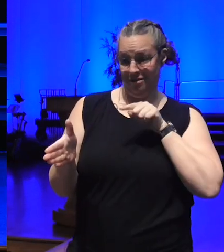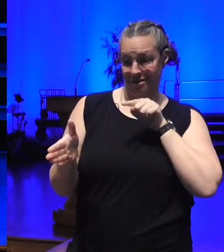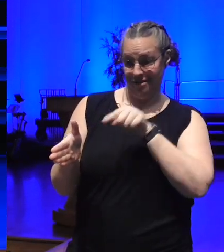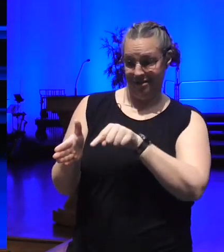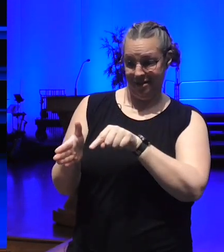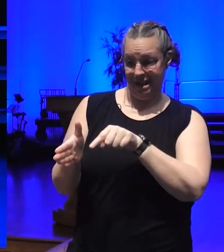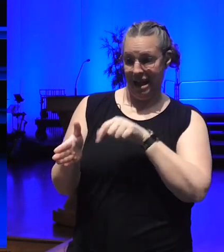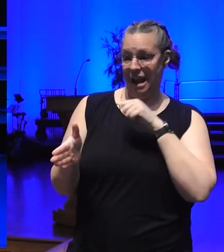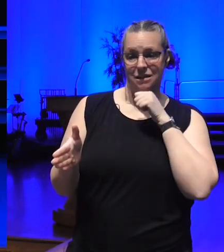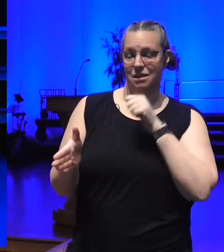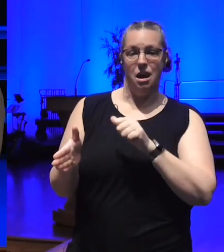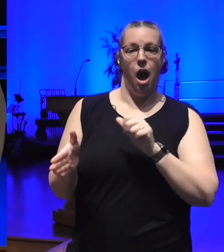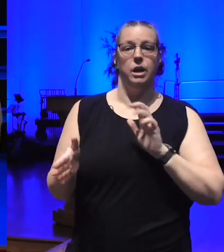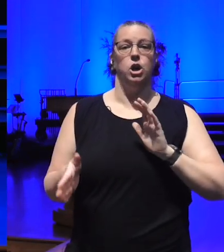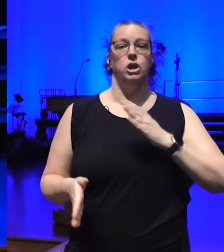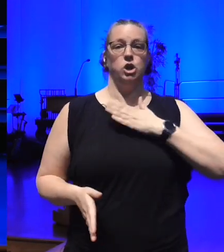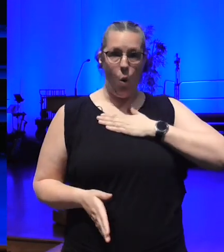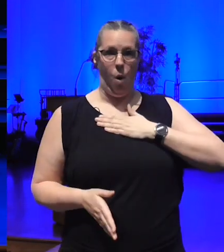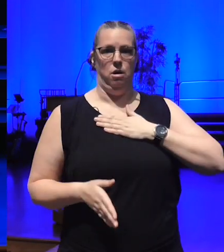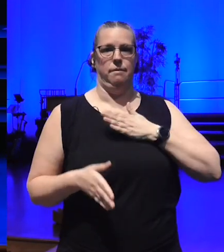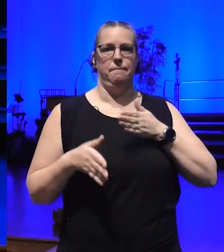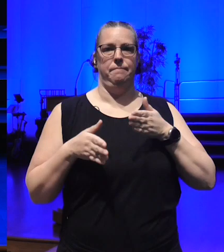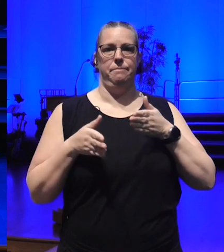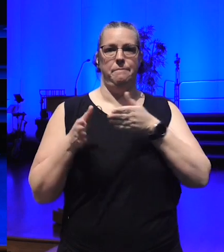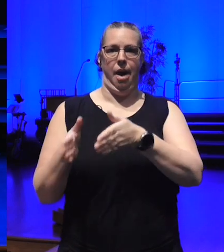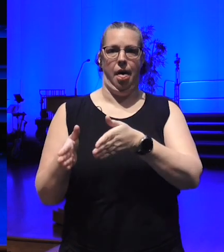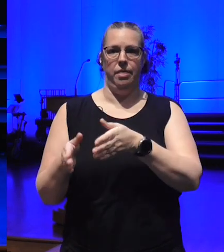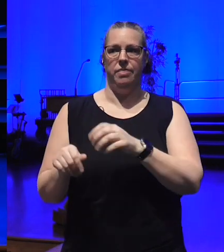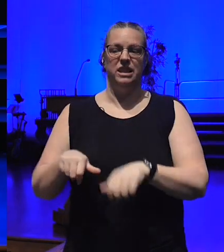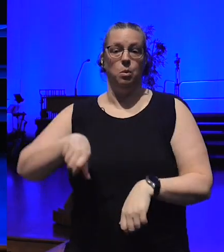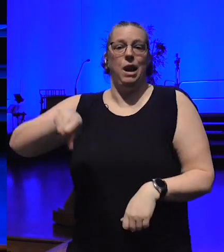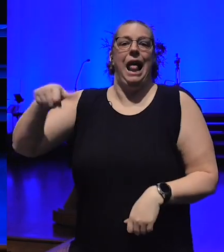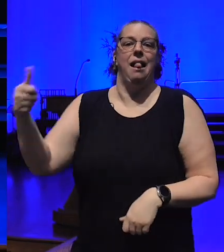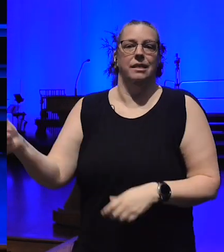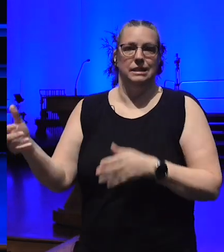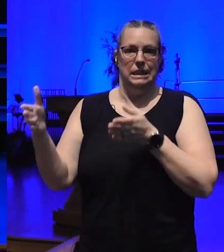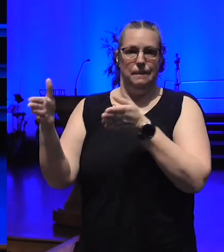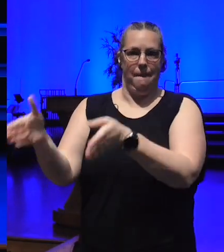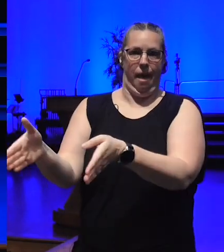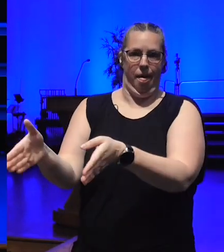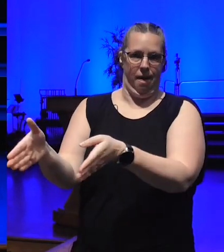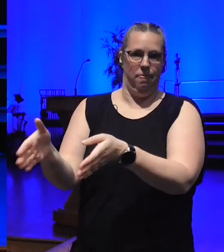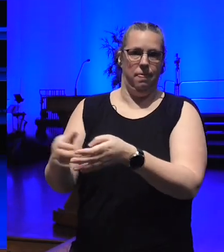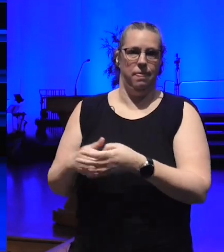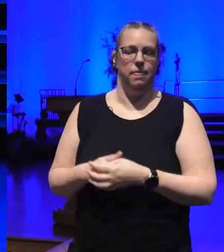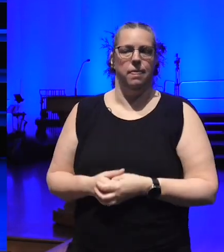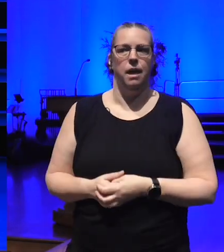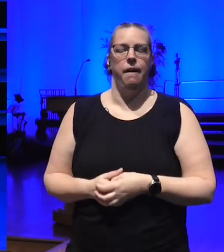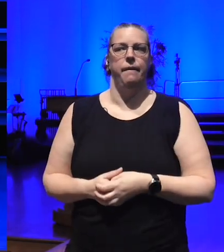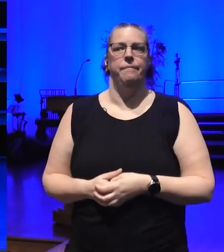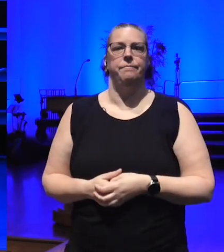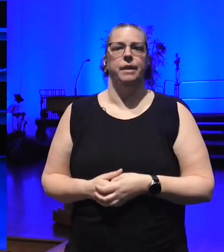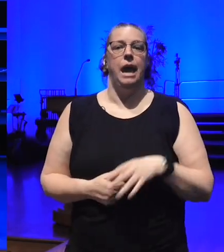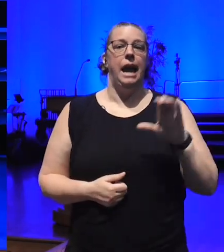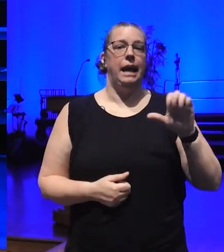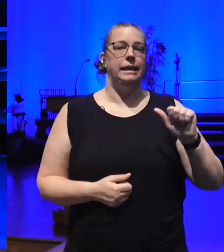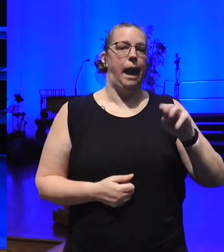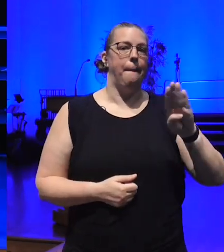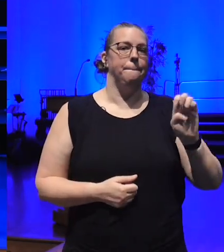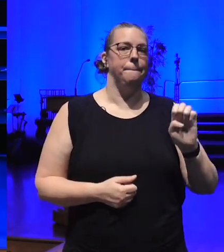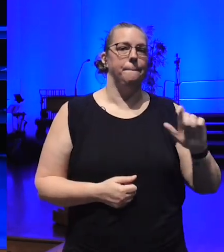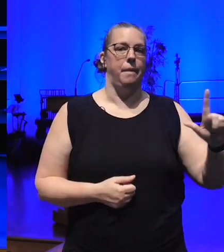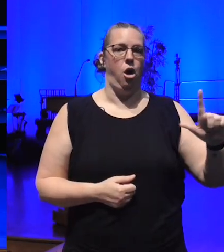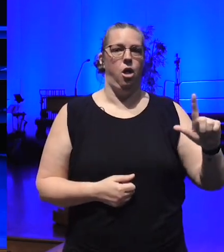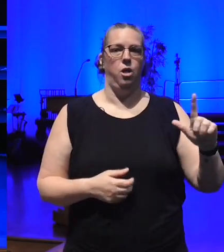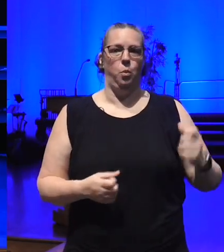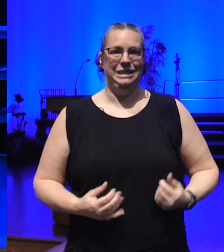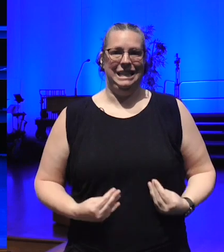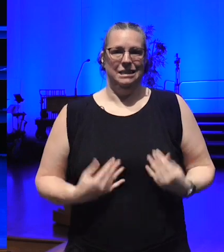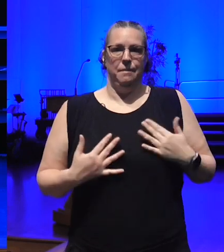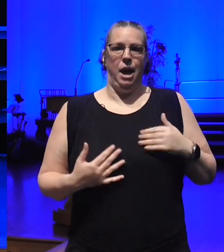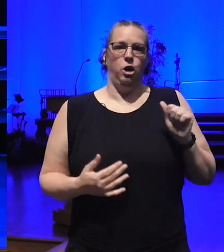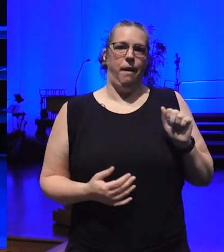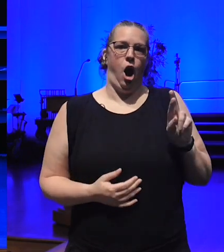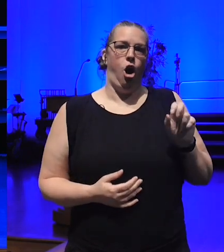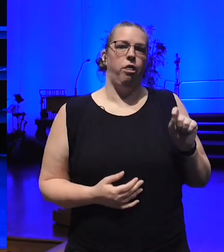not your path it's somebody else's path Campbell was inspired by Arthurian Legends the Knights of